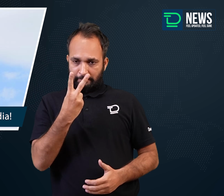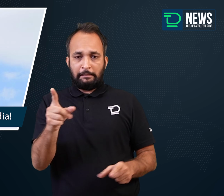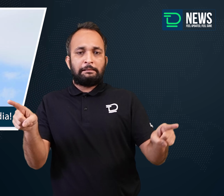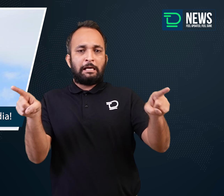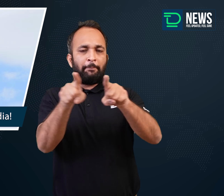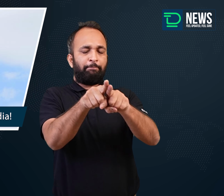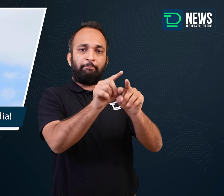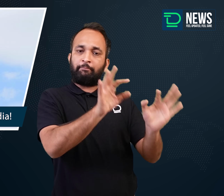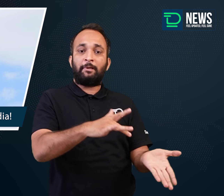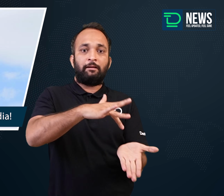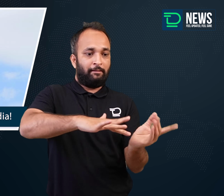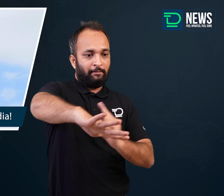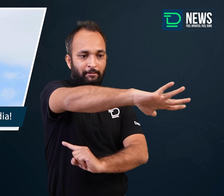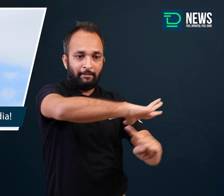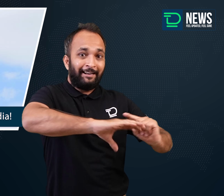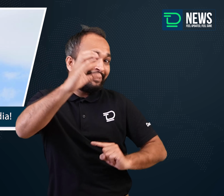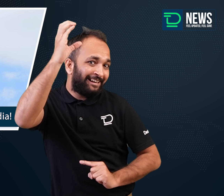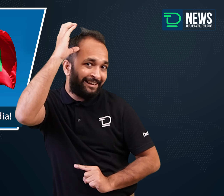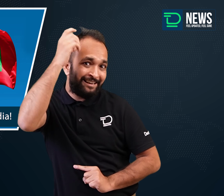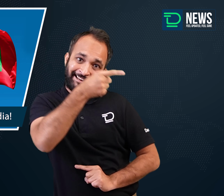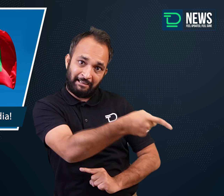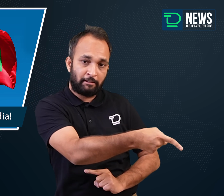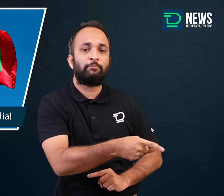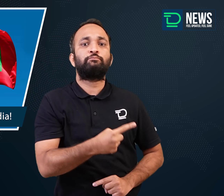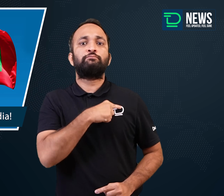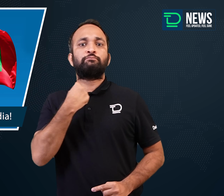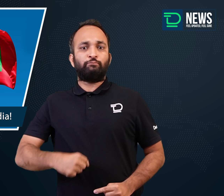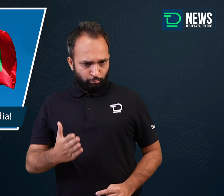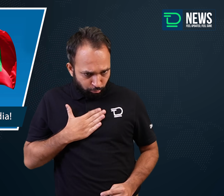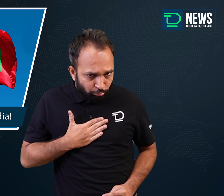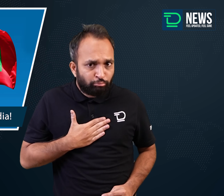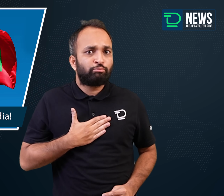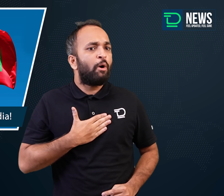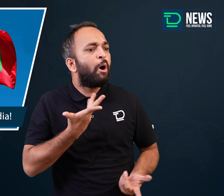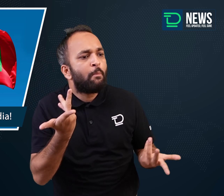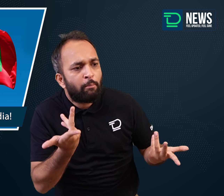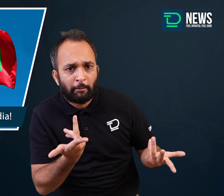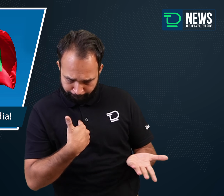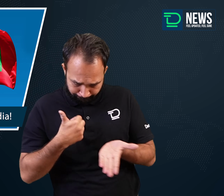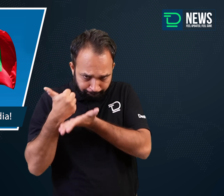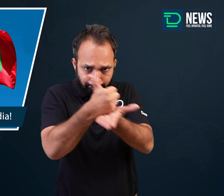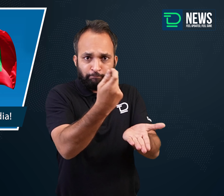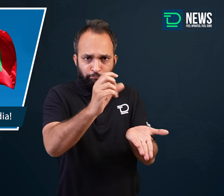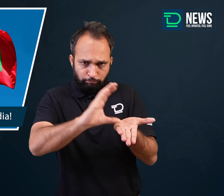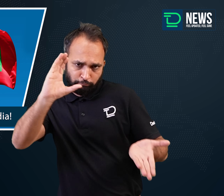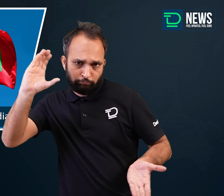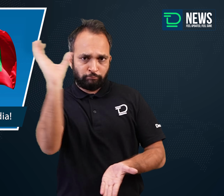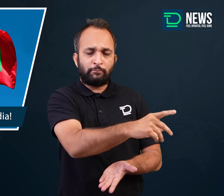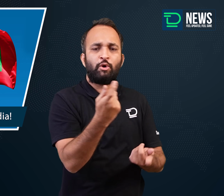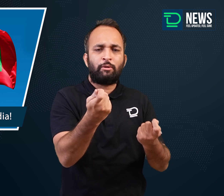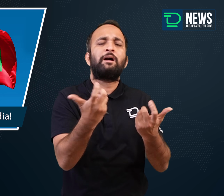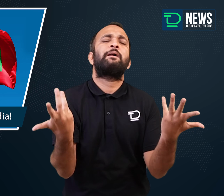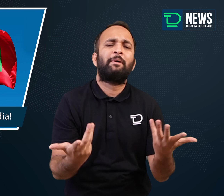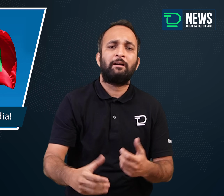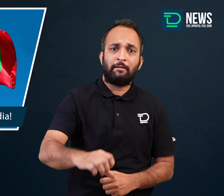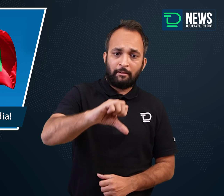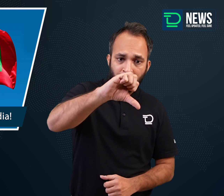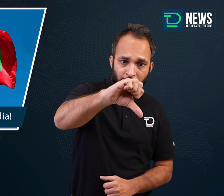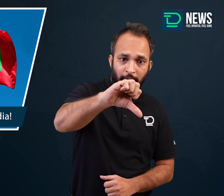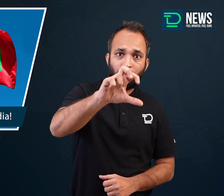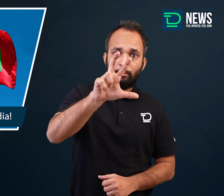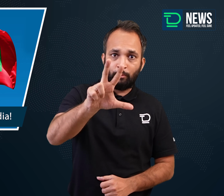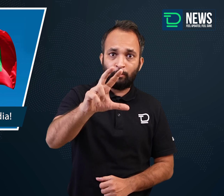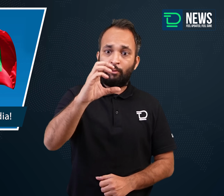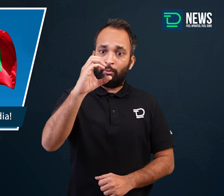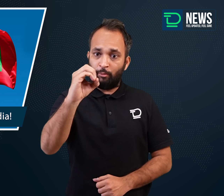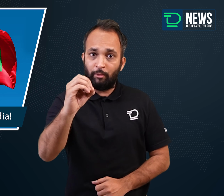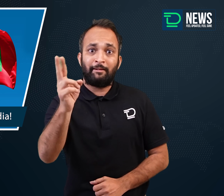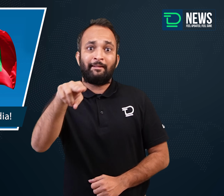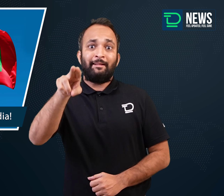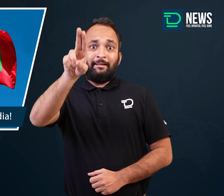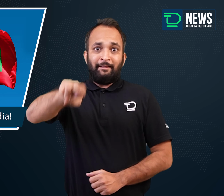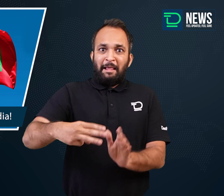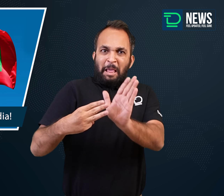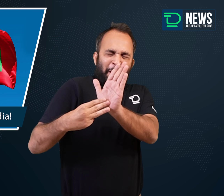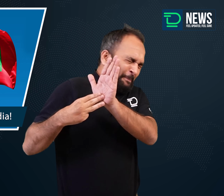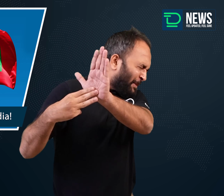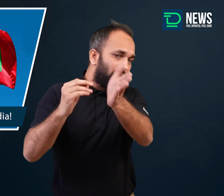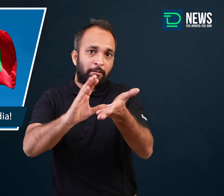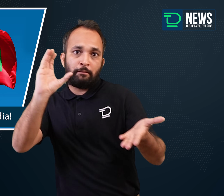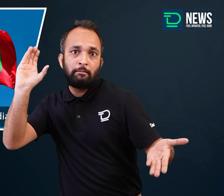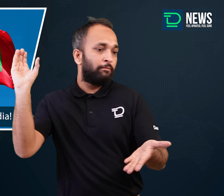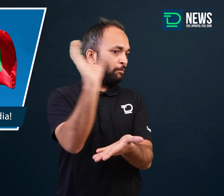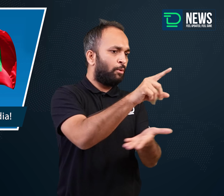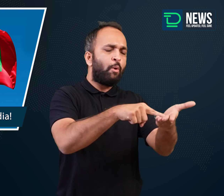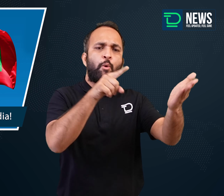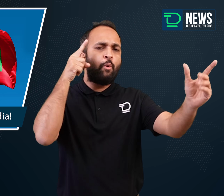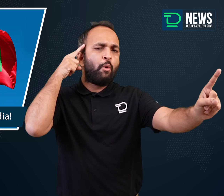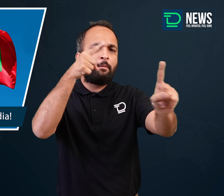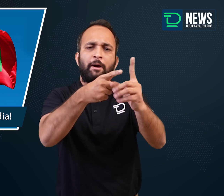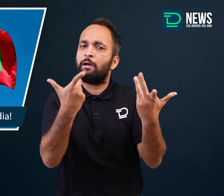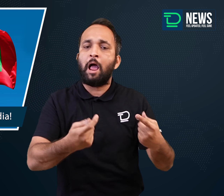Similarly, China invested more than $980 million